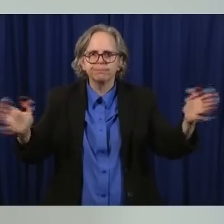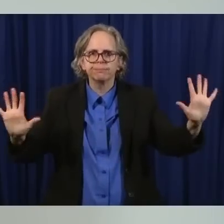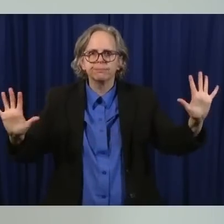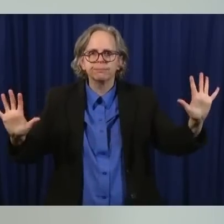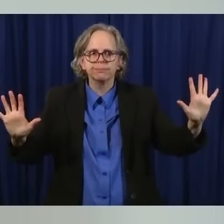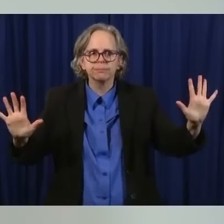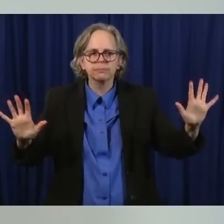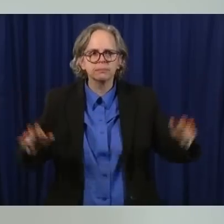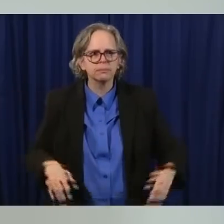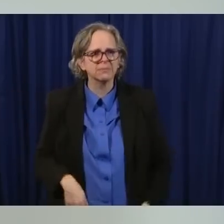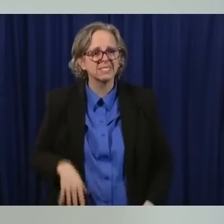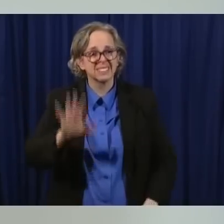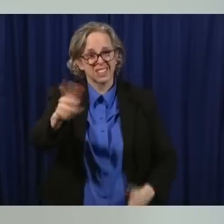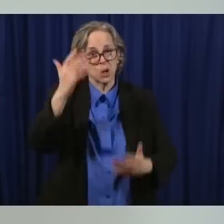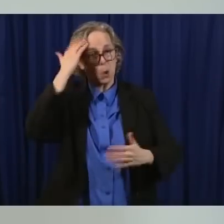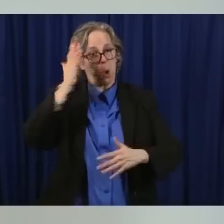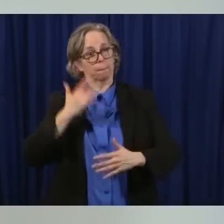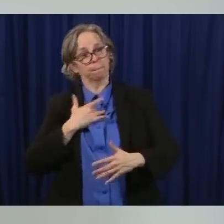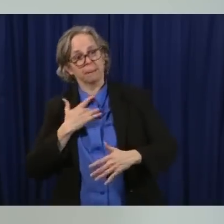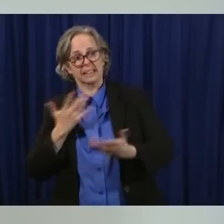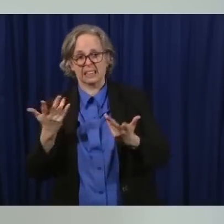SUFFERS AS WELL AS WHEN PEOPLE